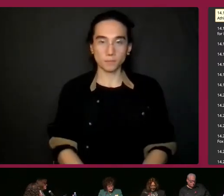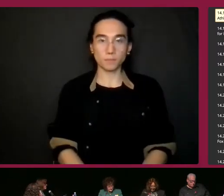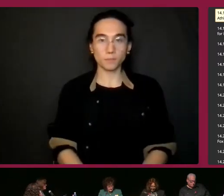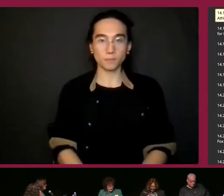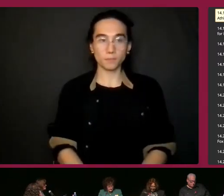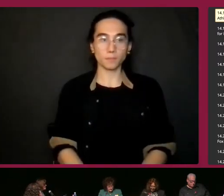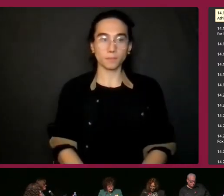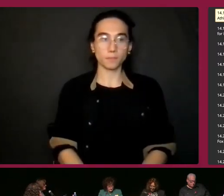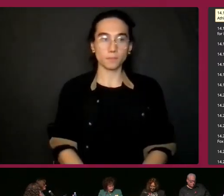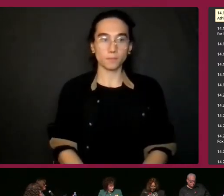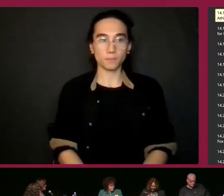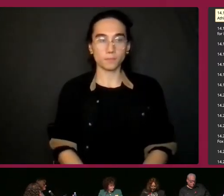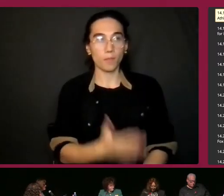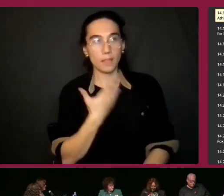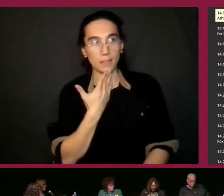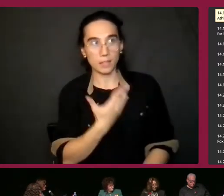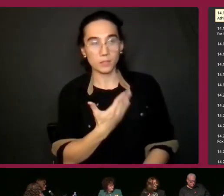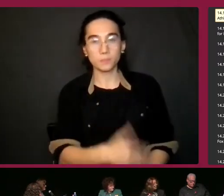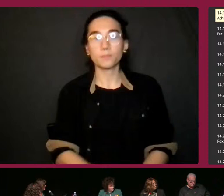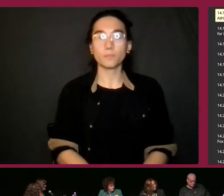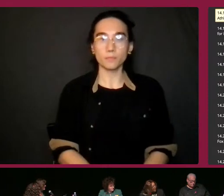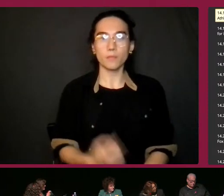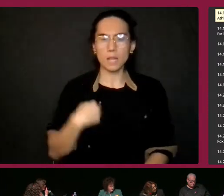Thank you. I think we're at the vote.